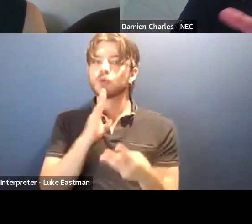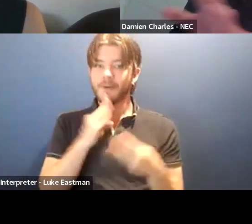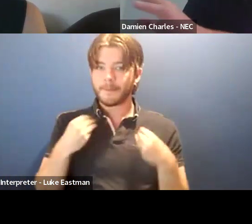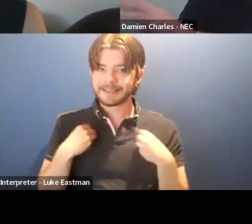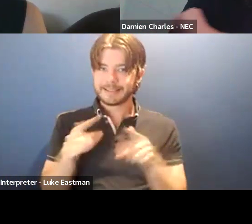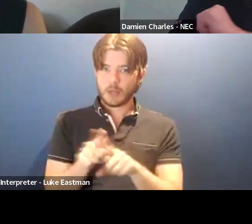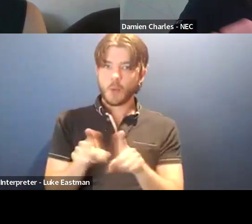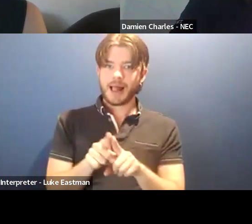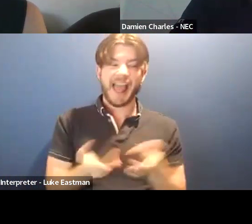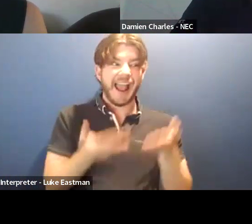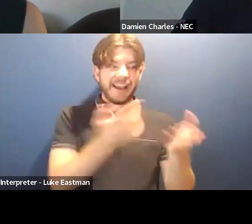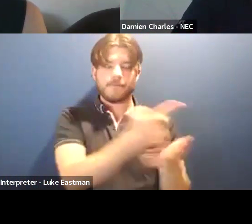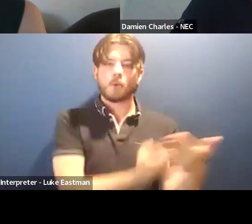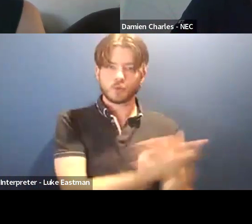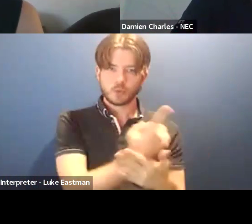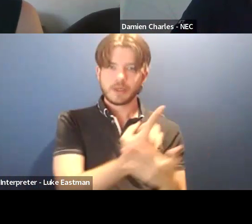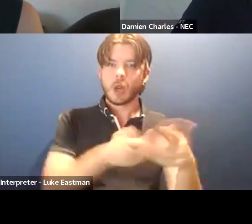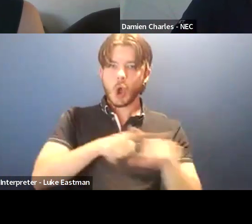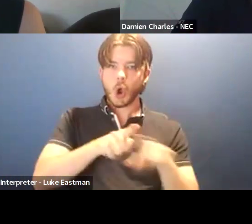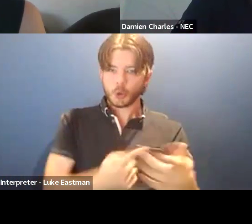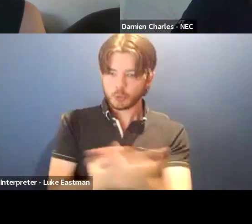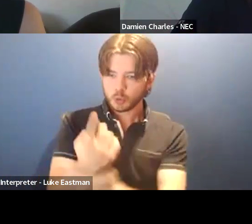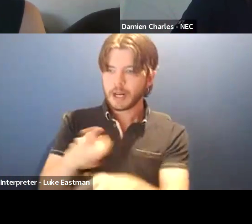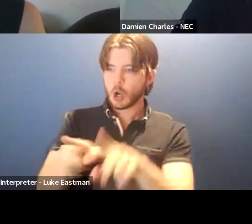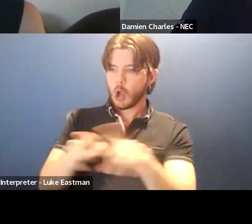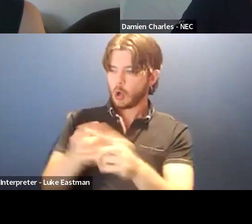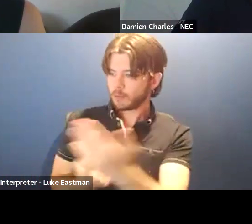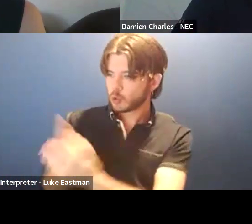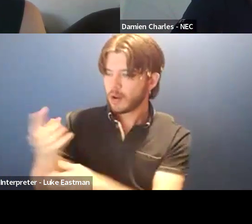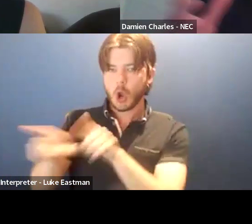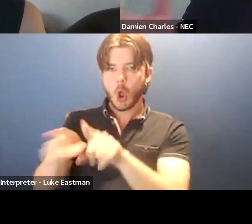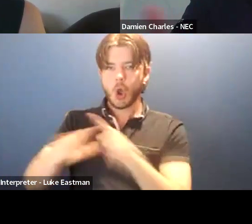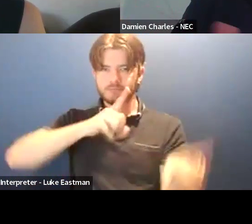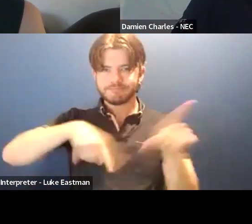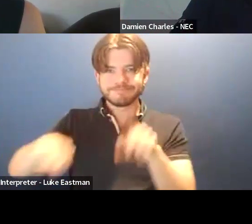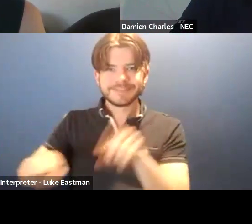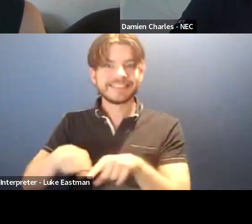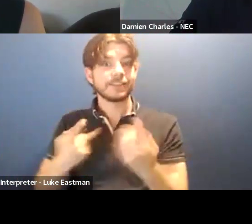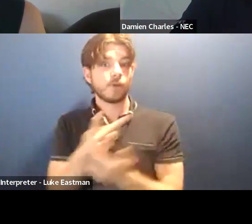opportunities across all of those to learn the different aspects of ICT that